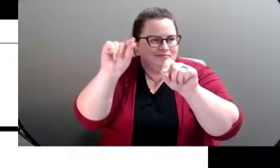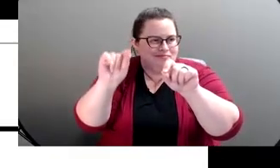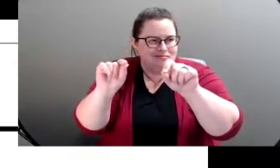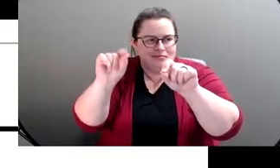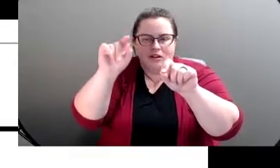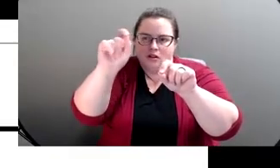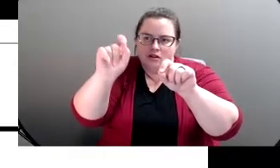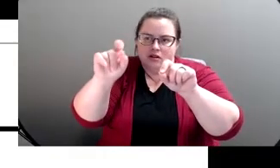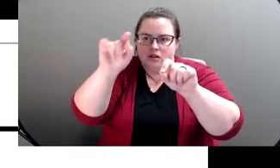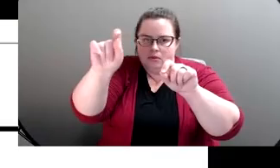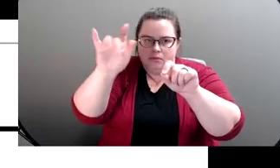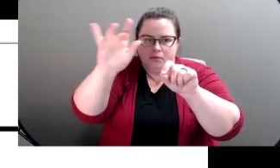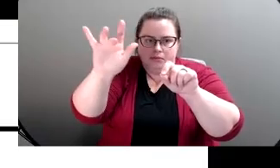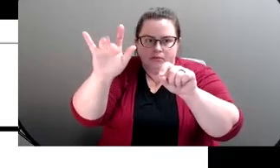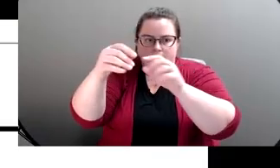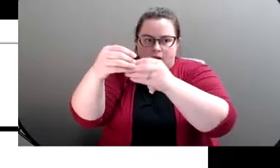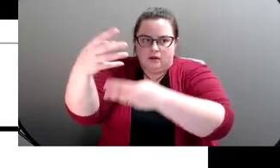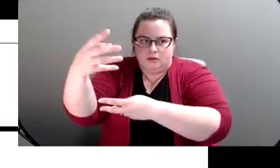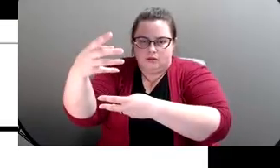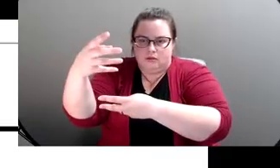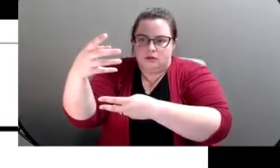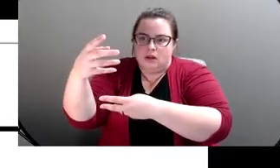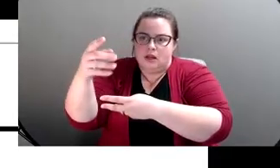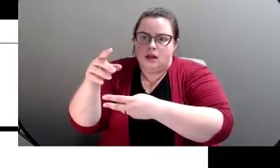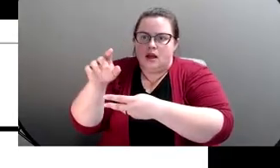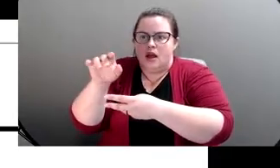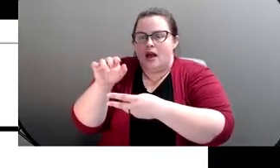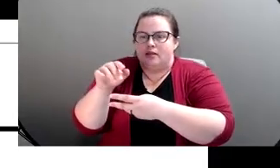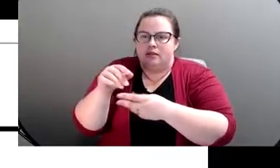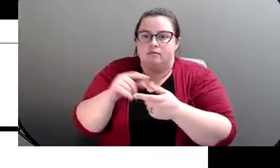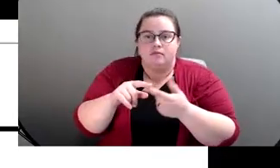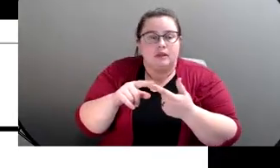And so if it's to give timely and personalized feedback